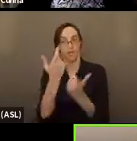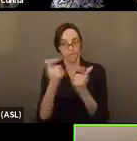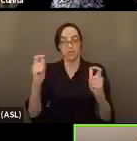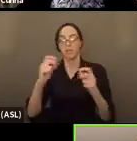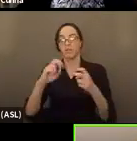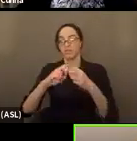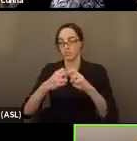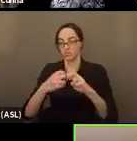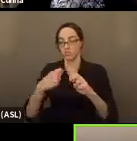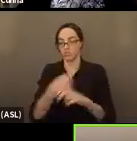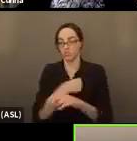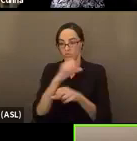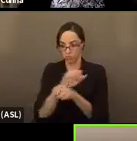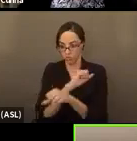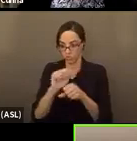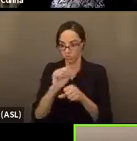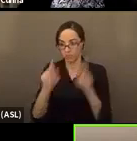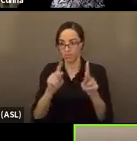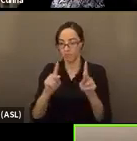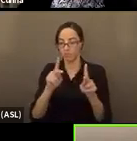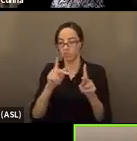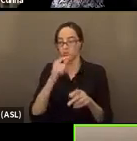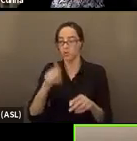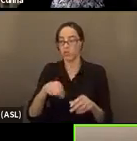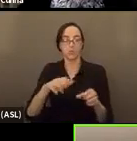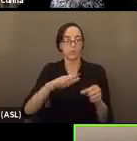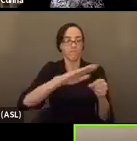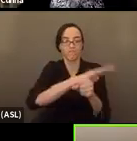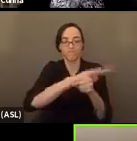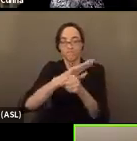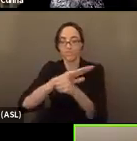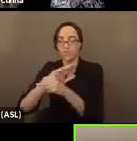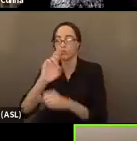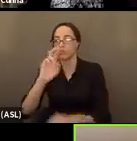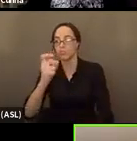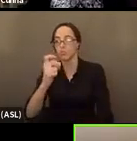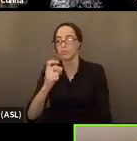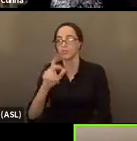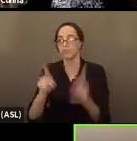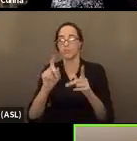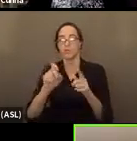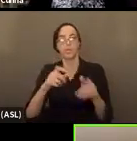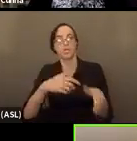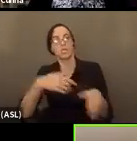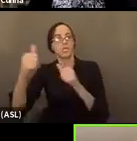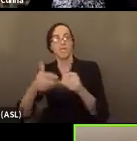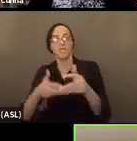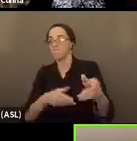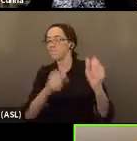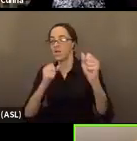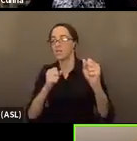because people had to leave so fast that they didn't have them so um and sometimes it took